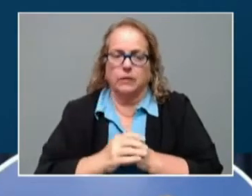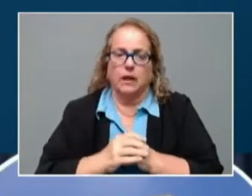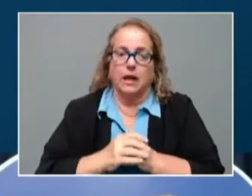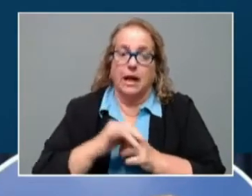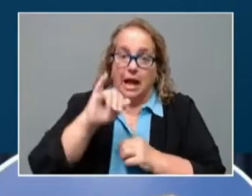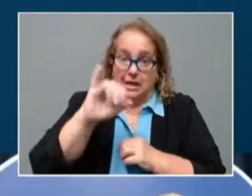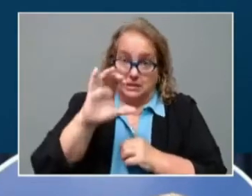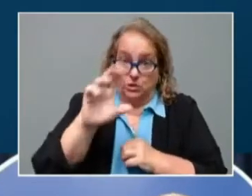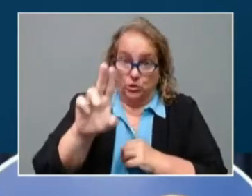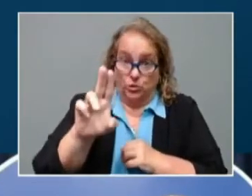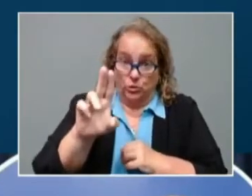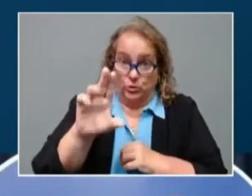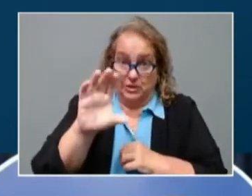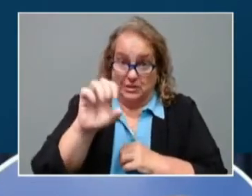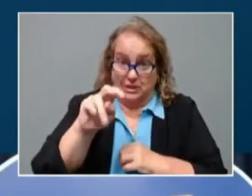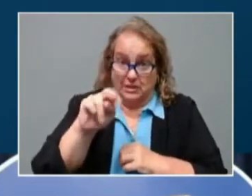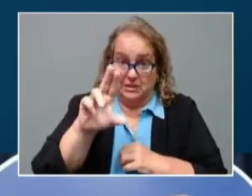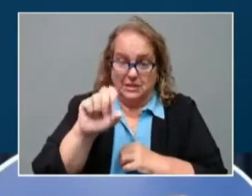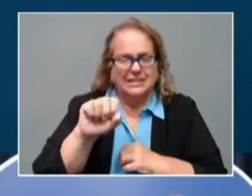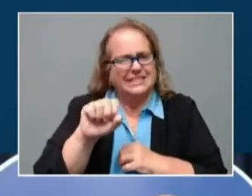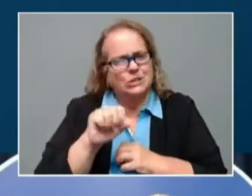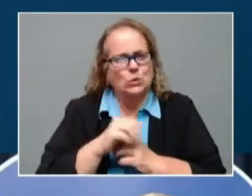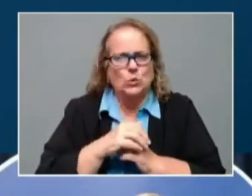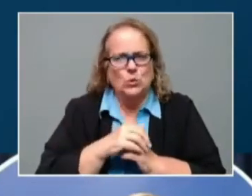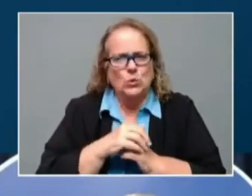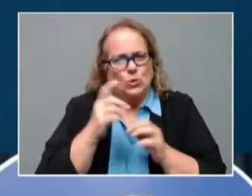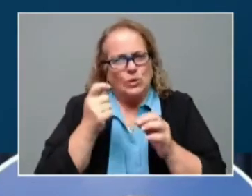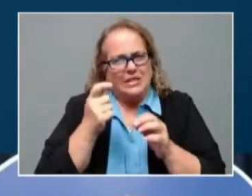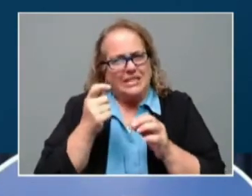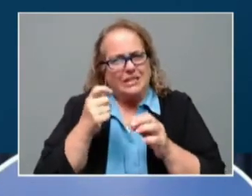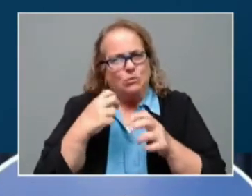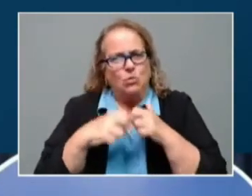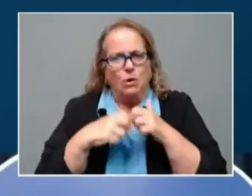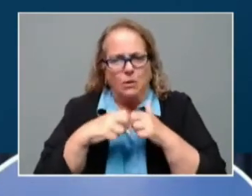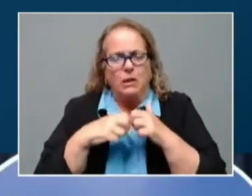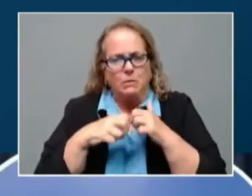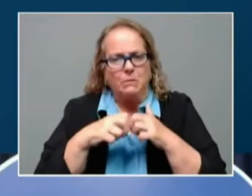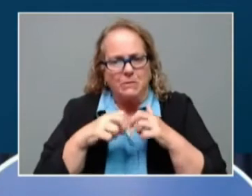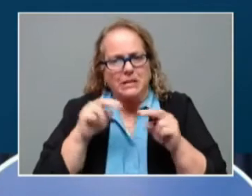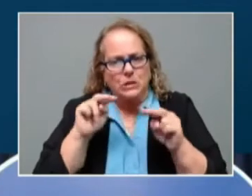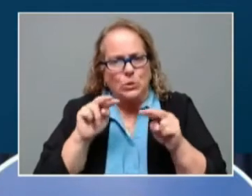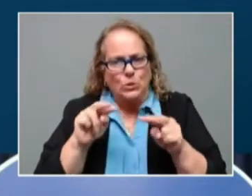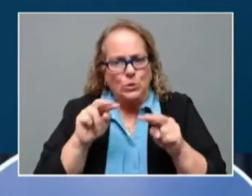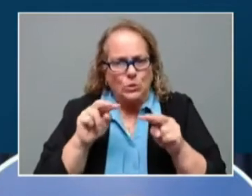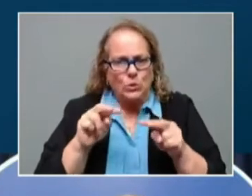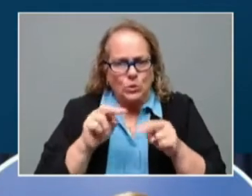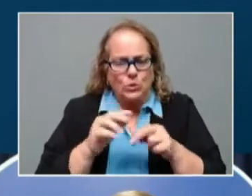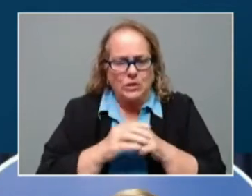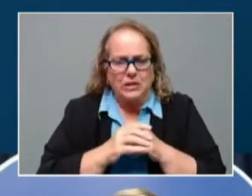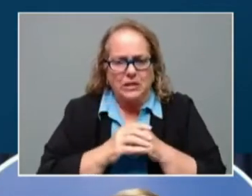little more troubling. Um It's not that that um line moving downwards like we